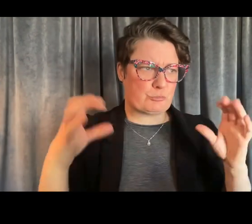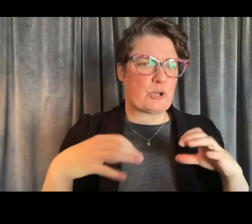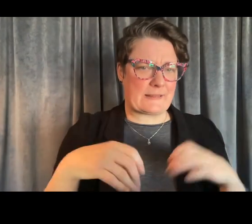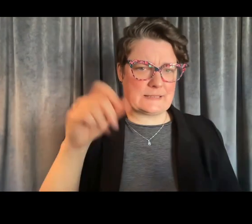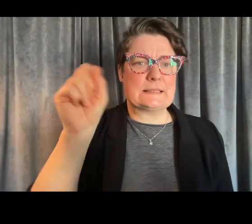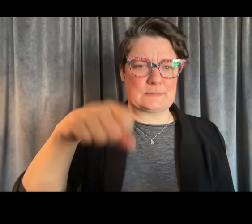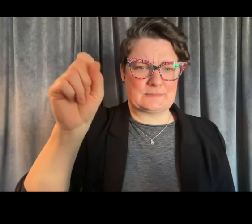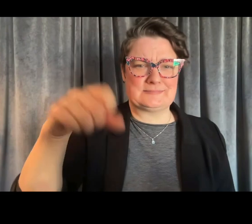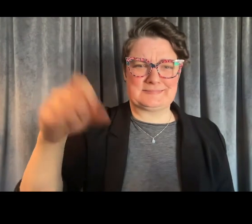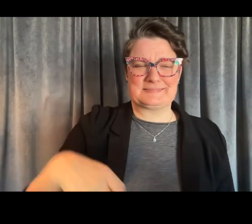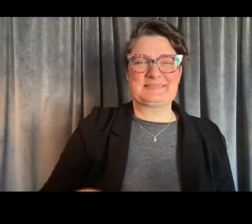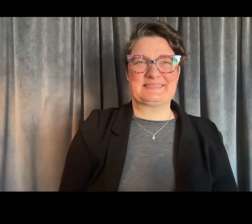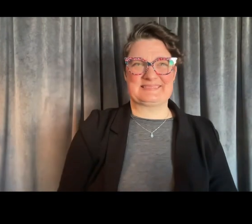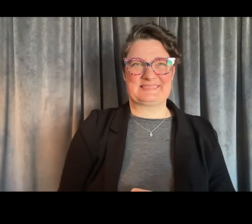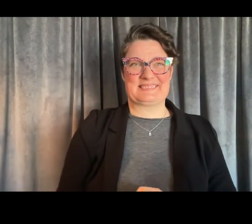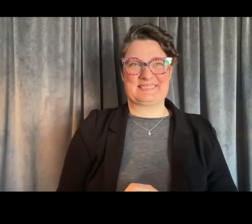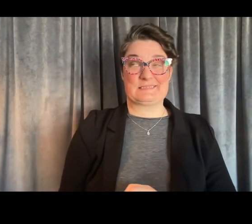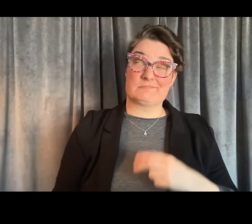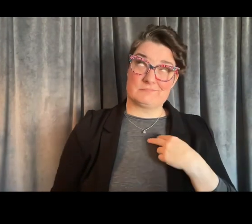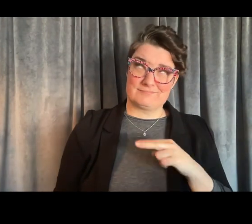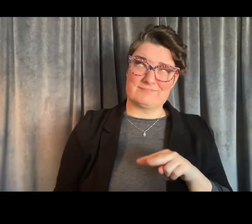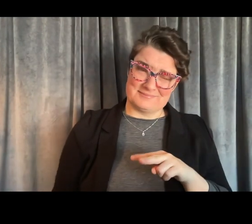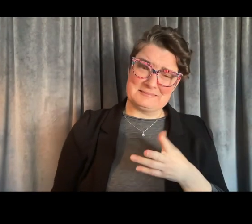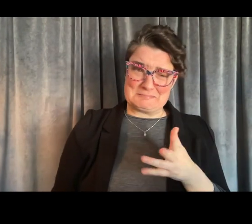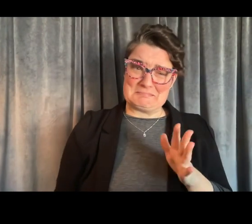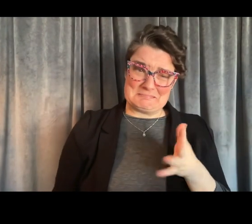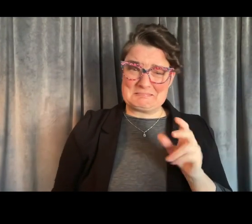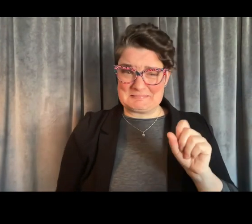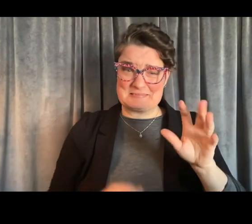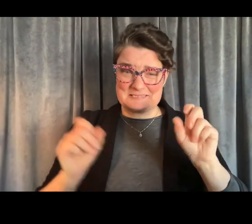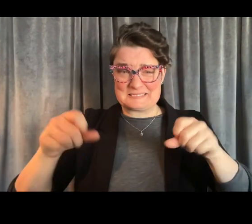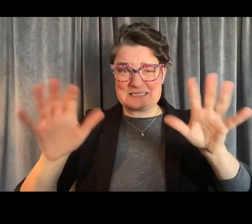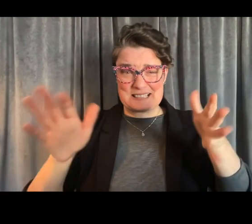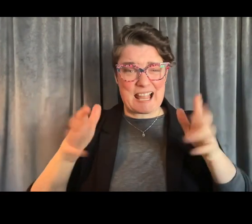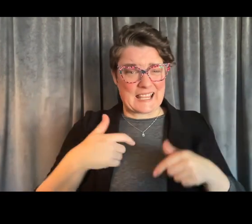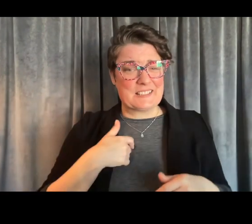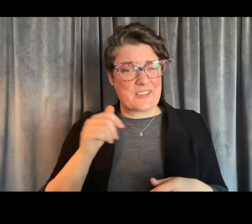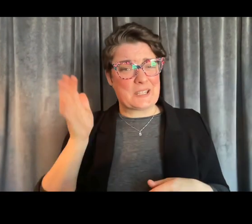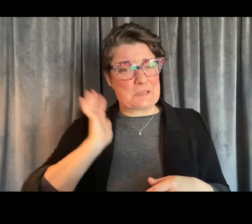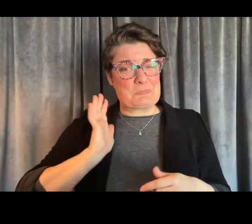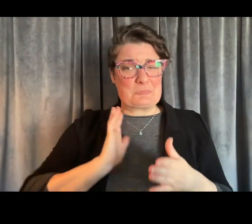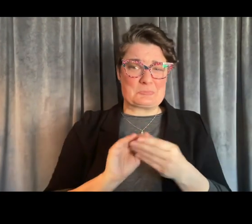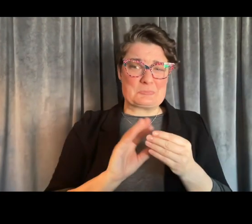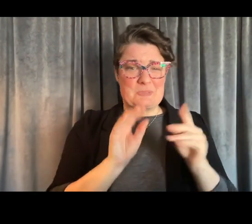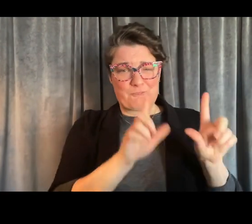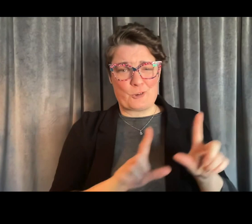I was like, uh, well kinda yes, I've talked about it in a Jewish way. Yes.